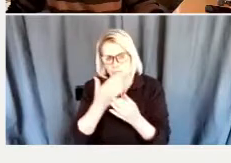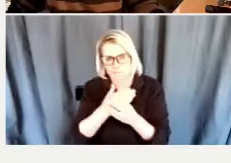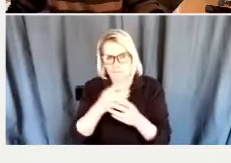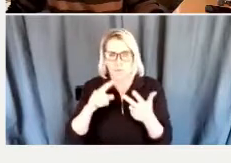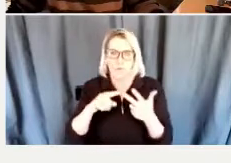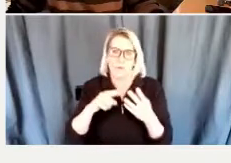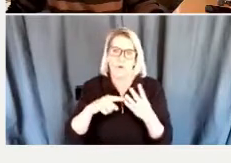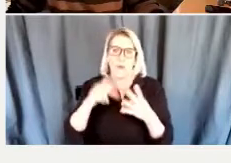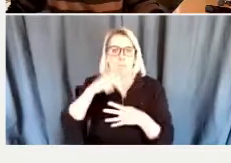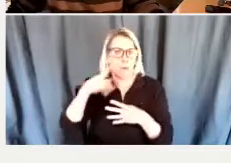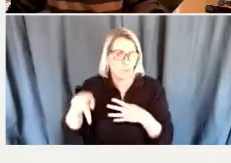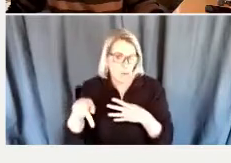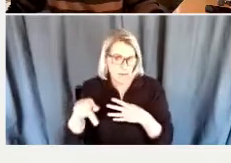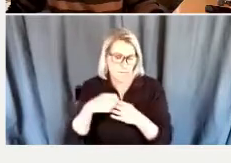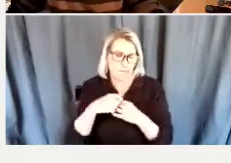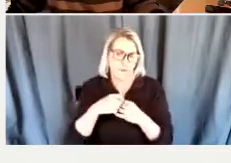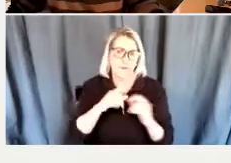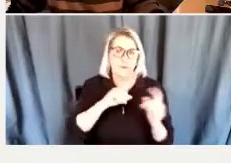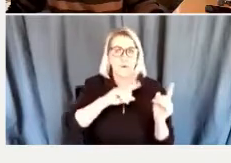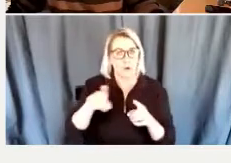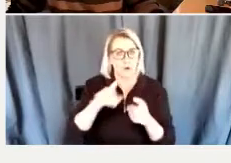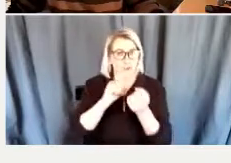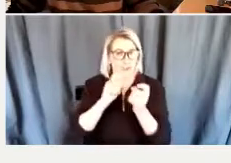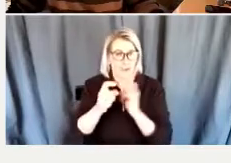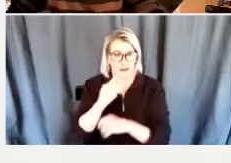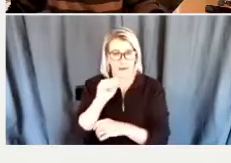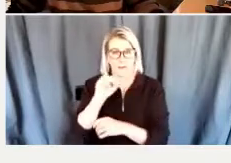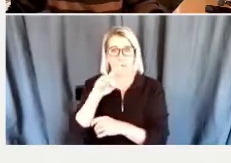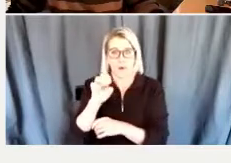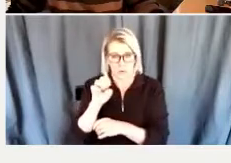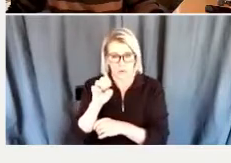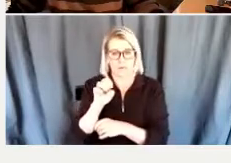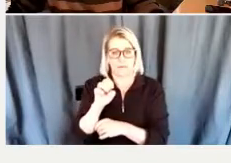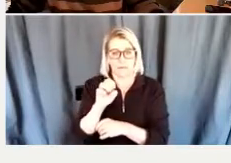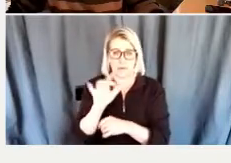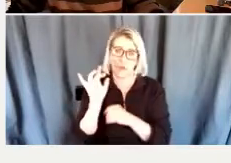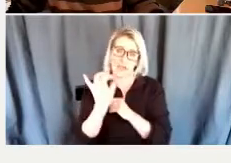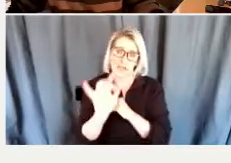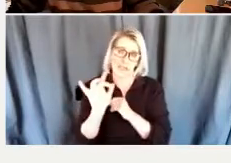need to go to that edit mode. To go to the edit mode you just click within that module,